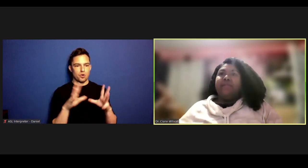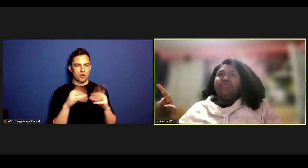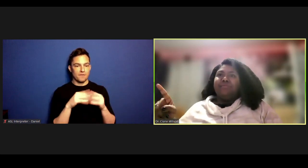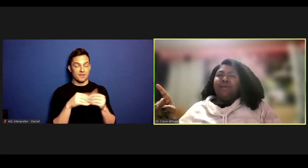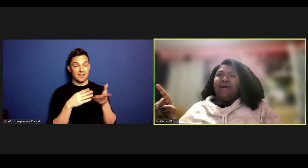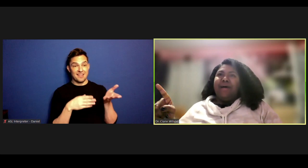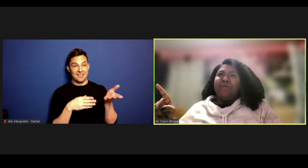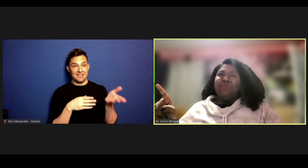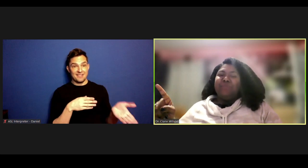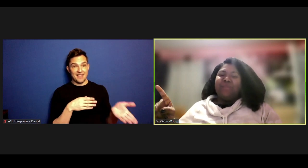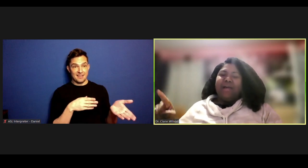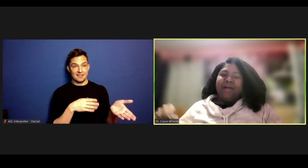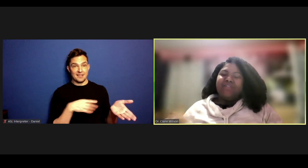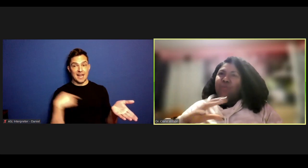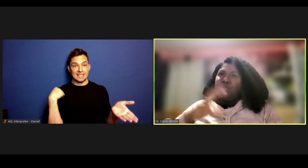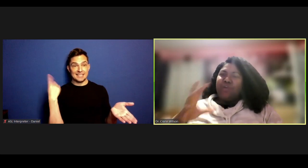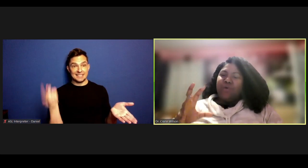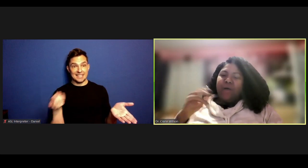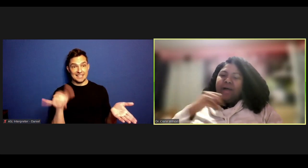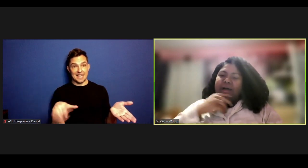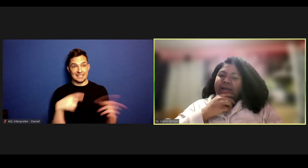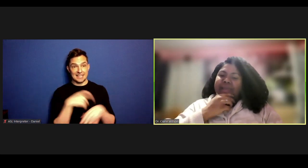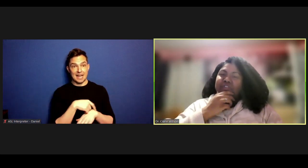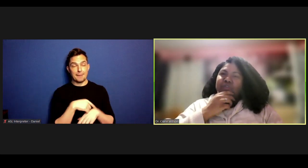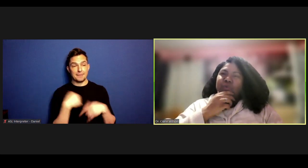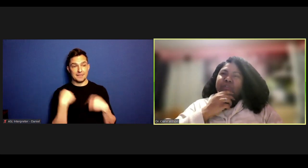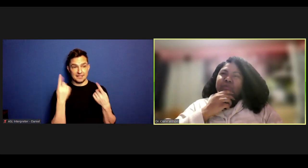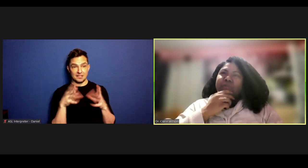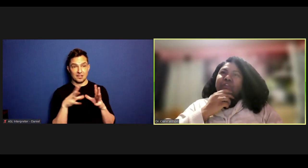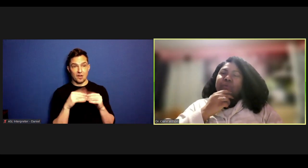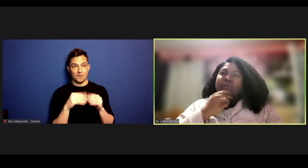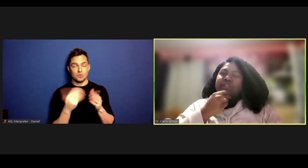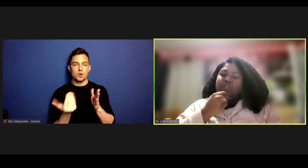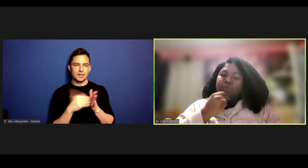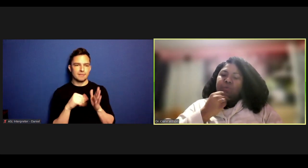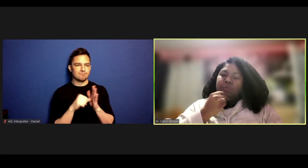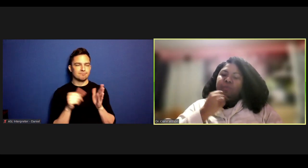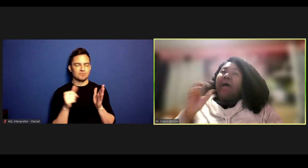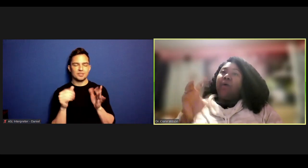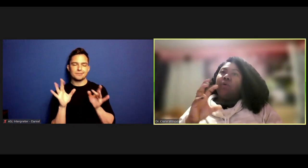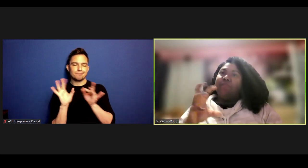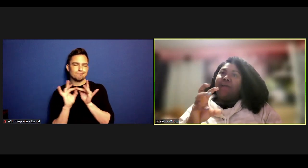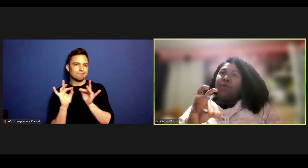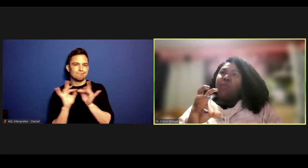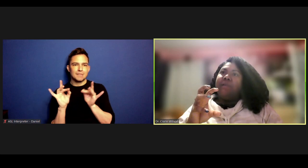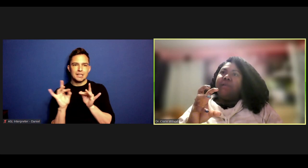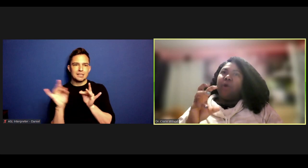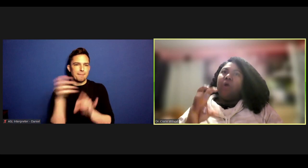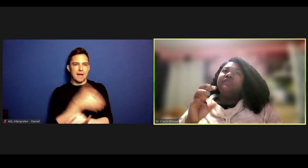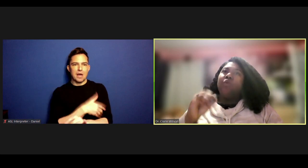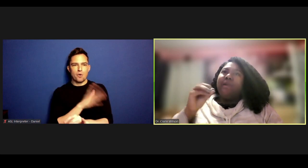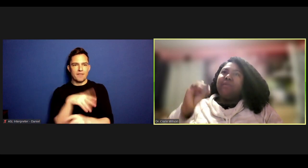then. So, again, just a sort of alluding to the power of that moment, but also what it